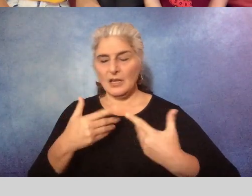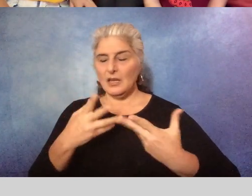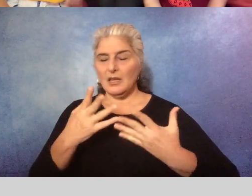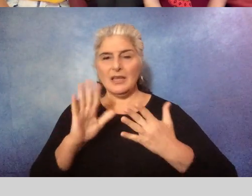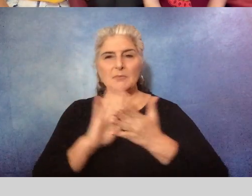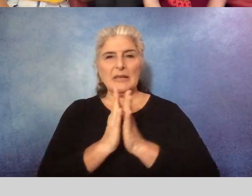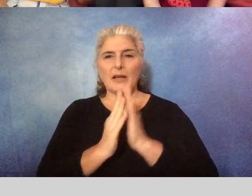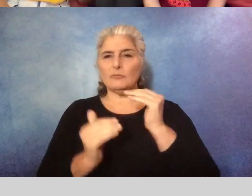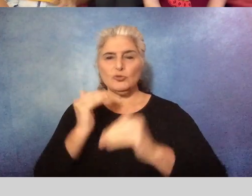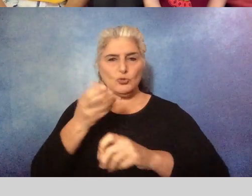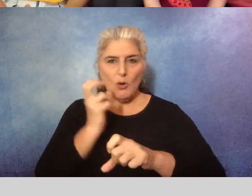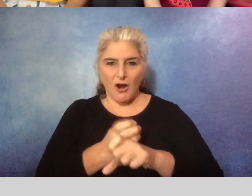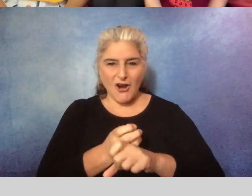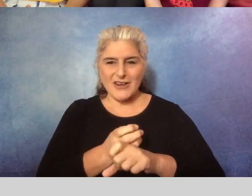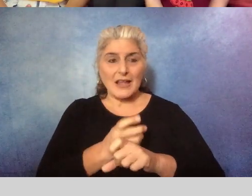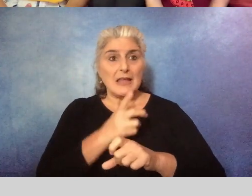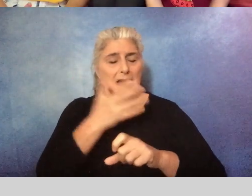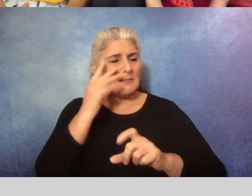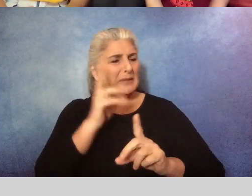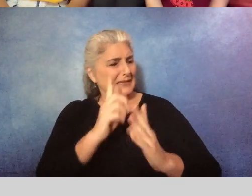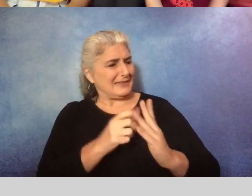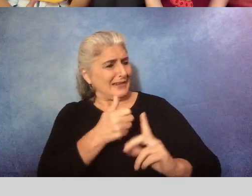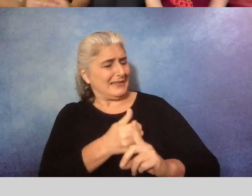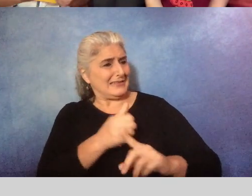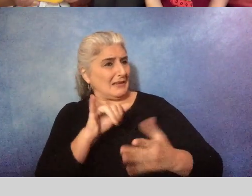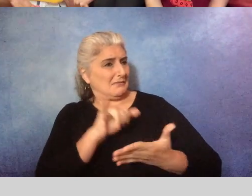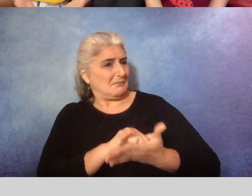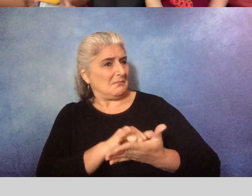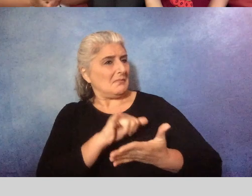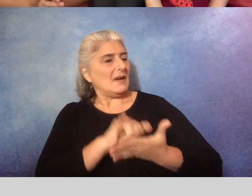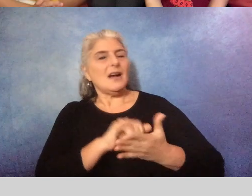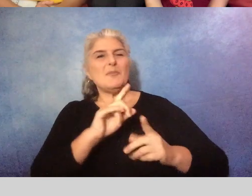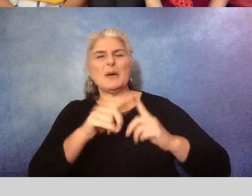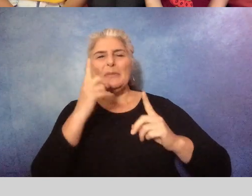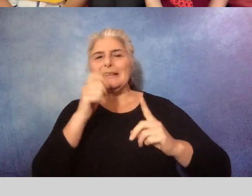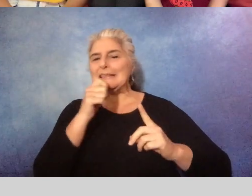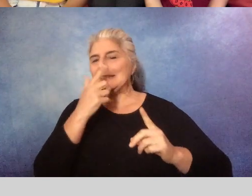So we would sit together and maybe negotiate some